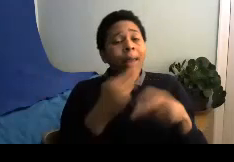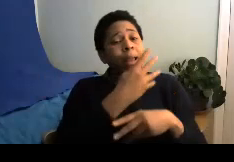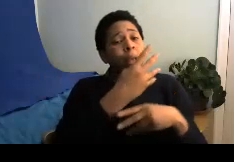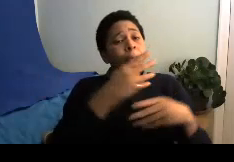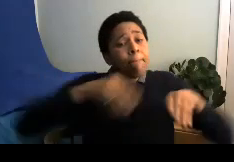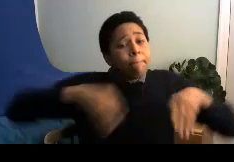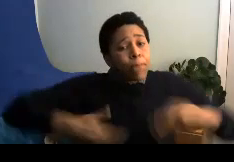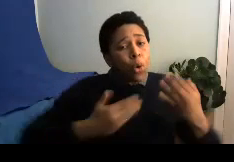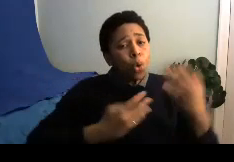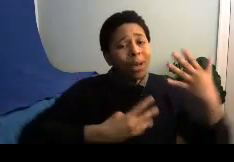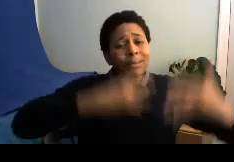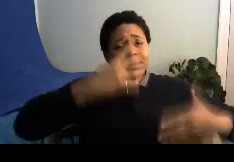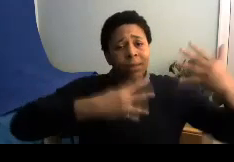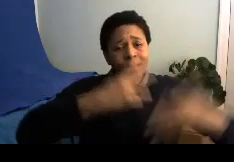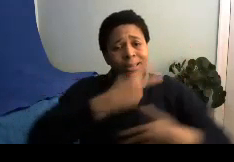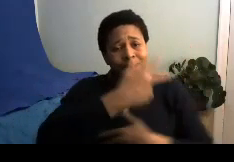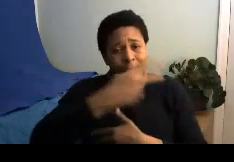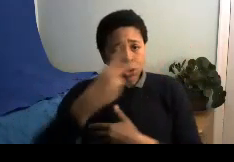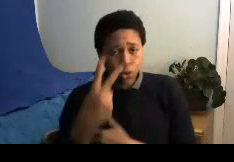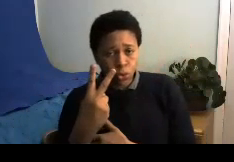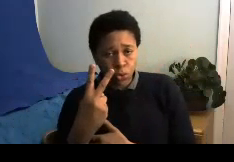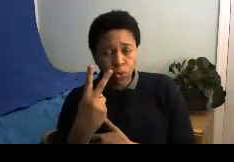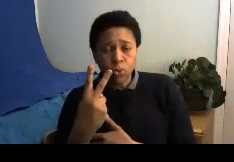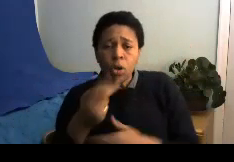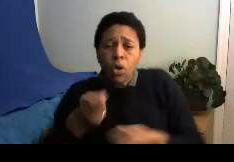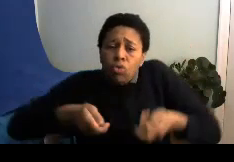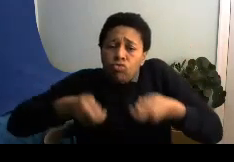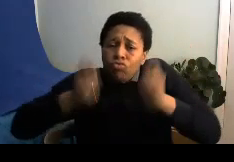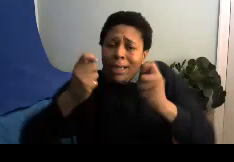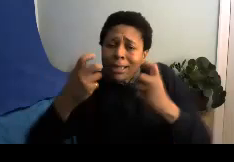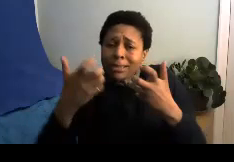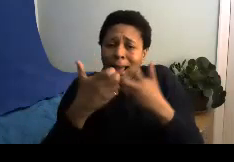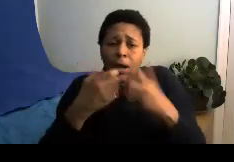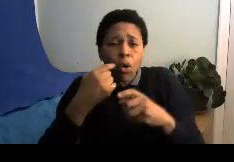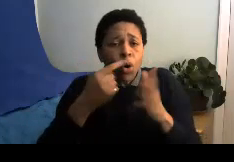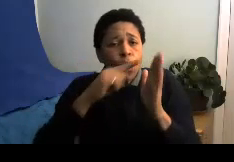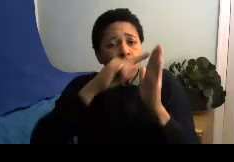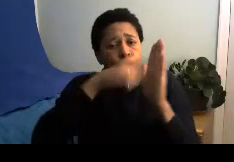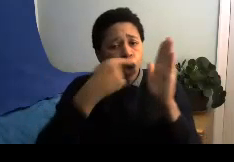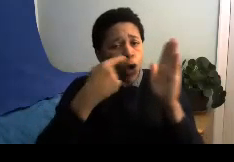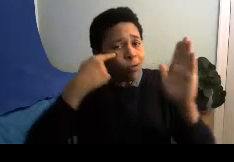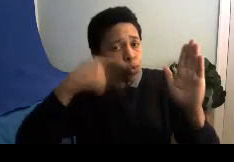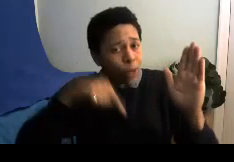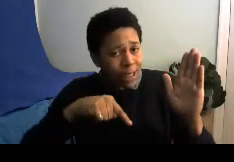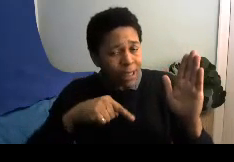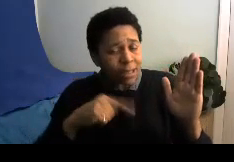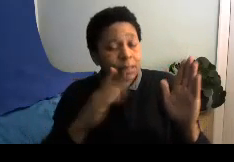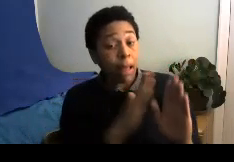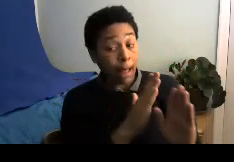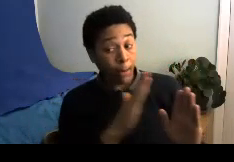Witness in the Black Country. Mendez disassociated himself